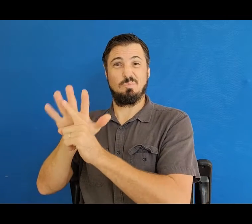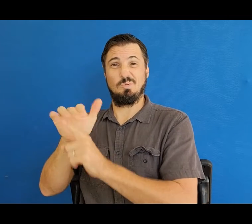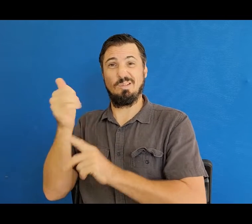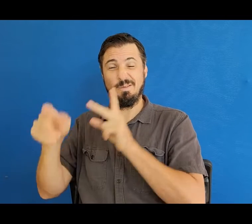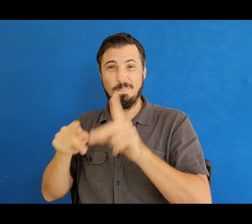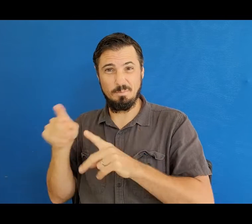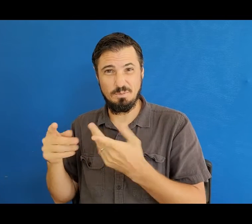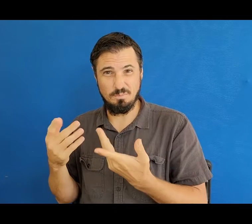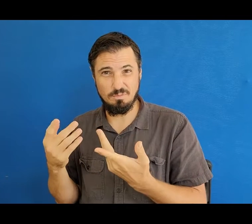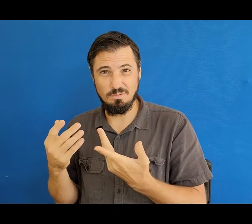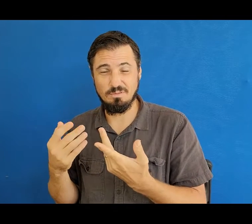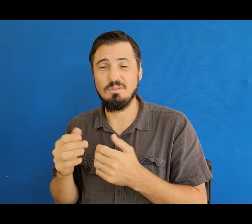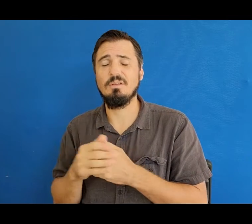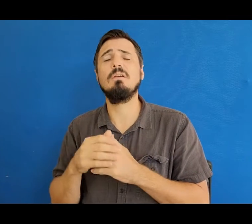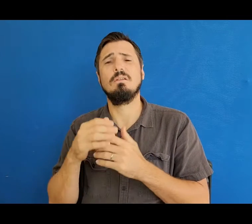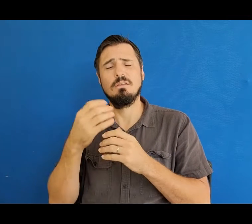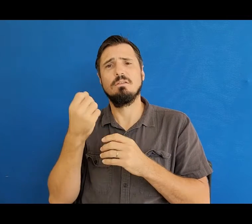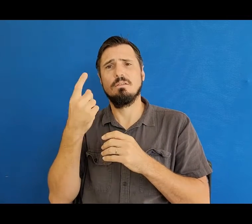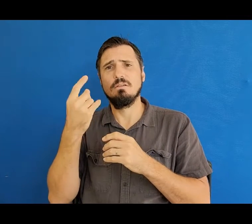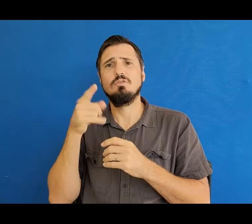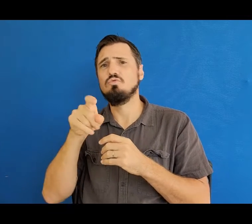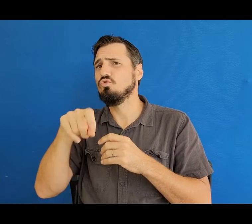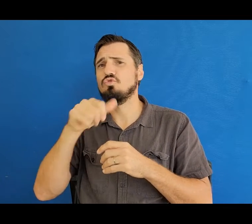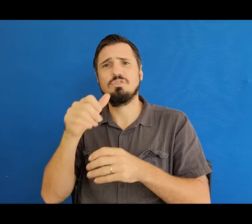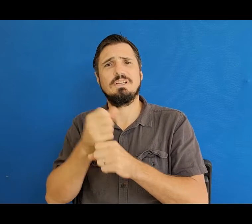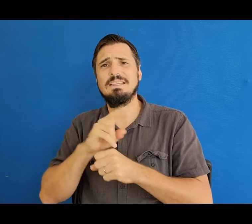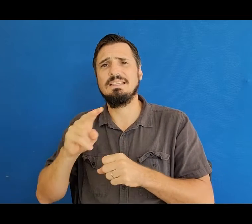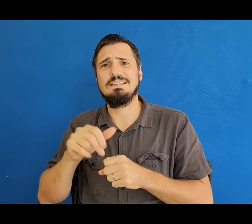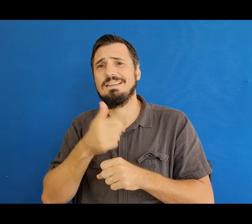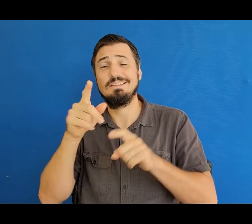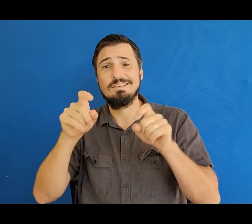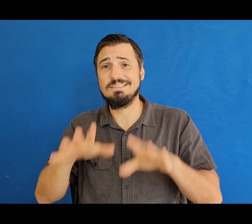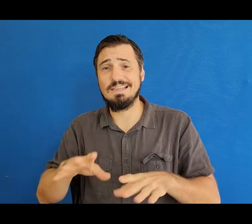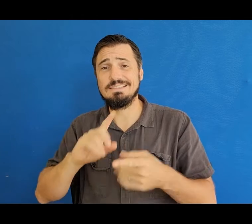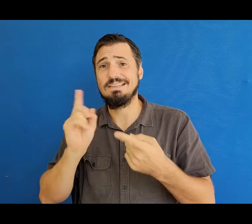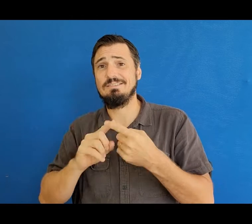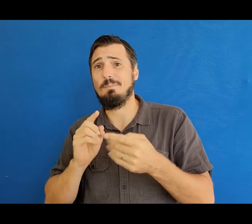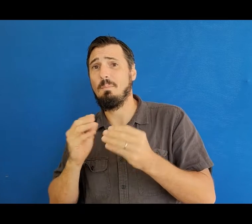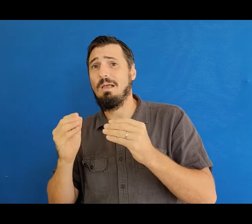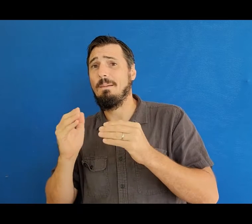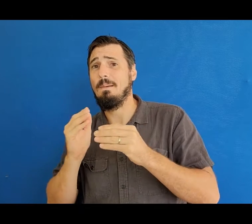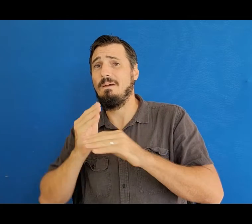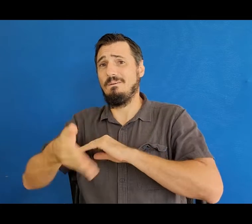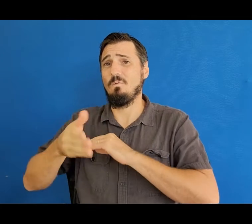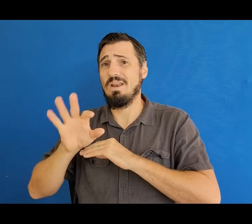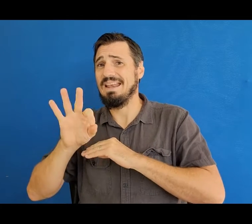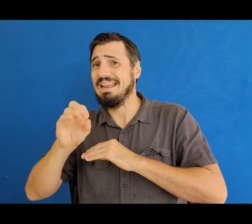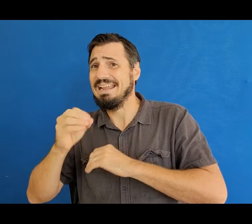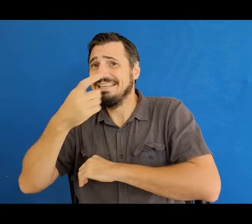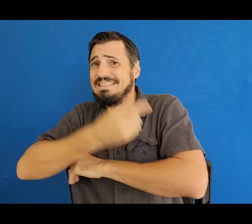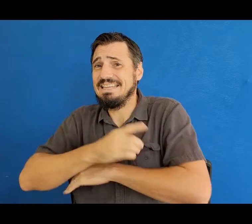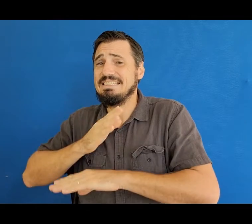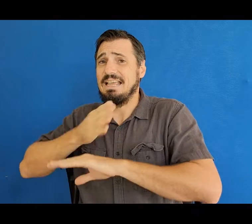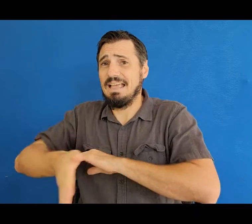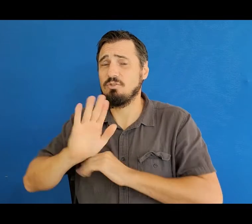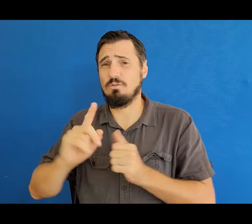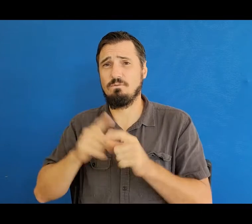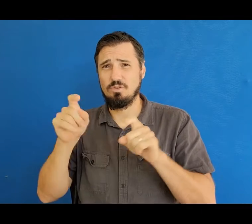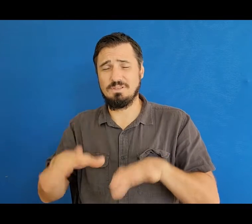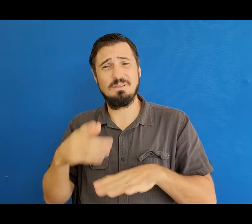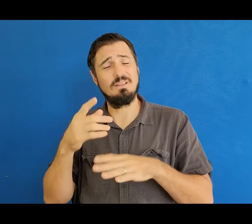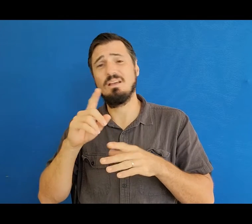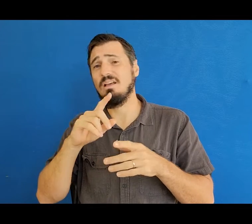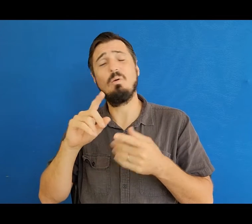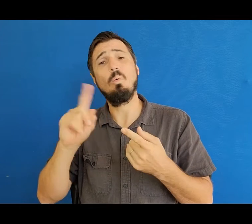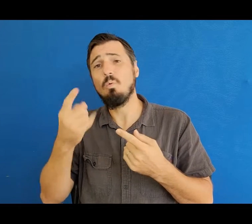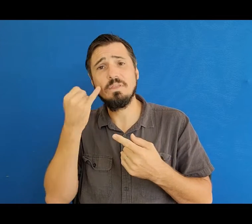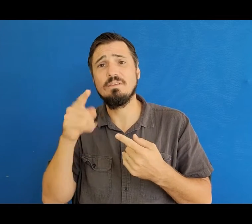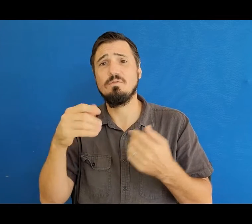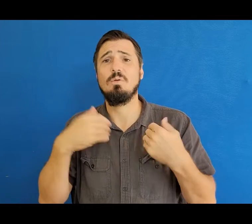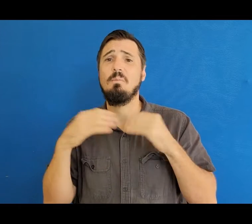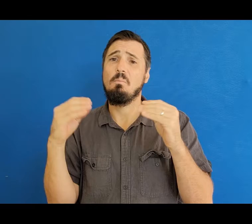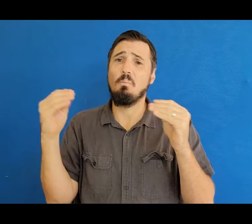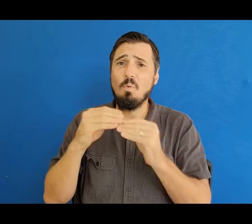fact, CDC recommends that you do not test again within 90 days of your initial positive test unless you have a new onset of symptoms. This is because you can continue to test positive